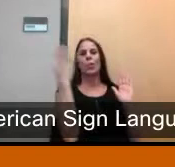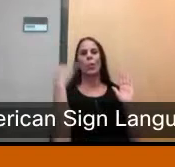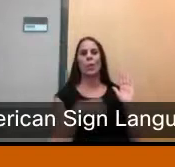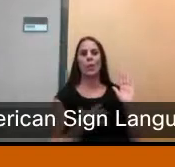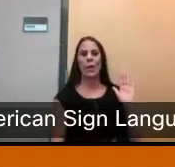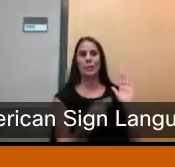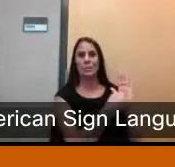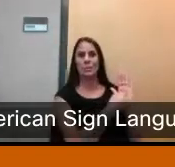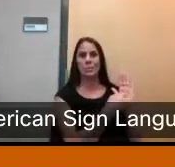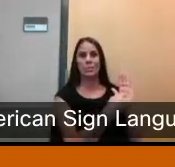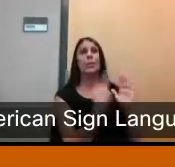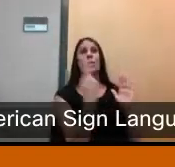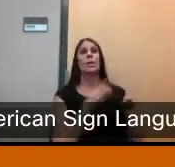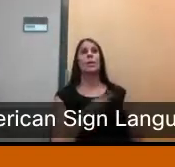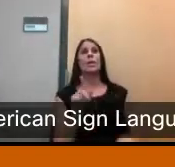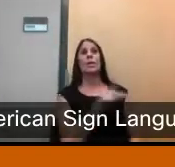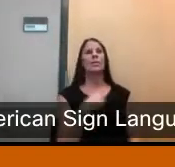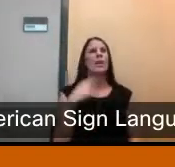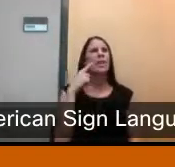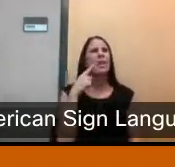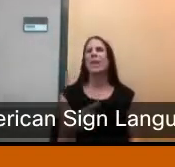So this 1 on the left, which is, I think it's like a stock photo from, like, a really bad